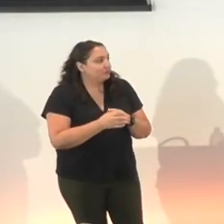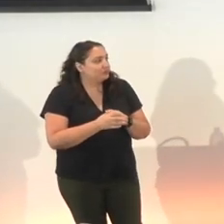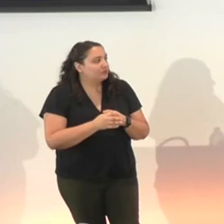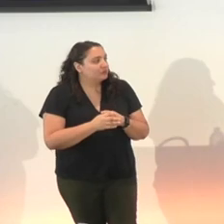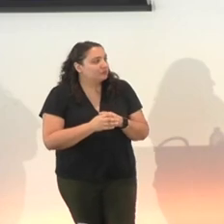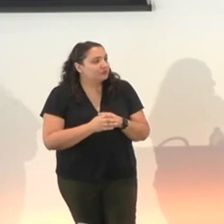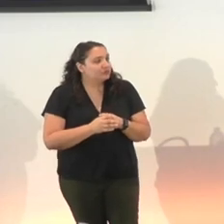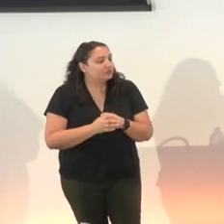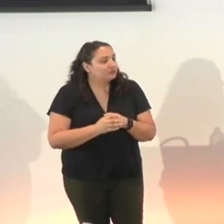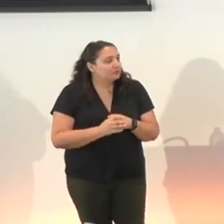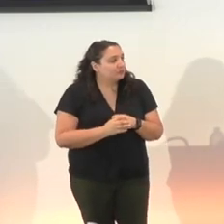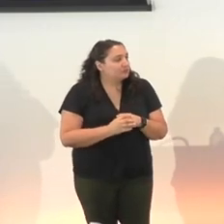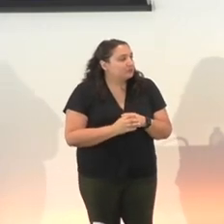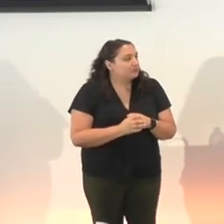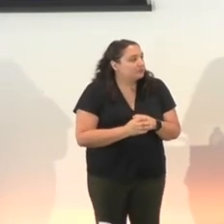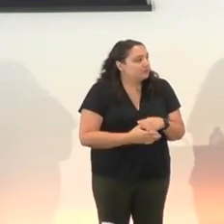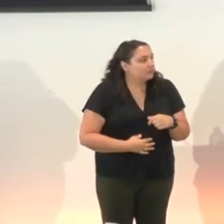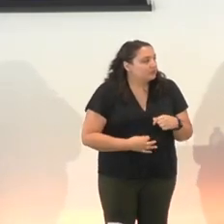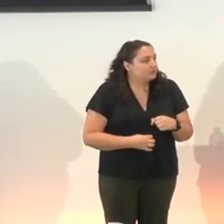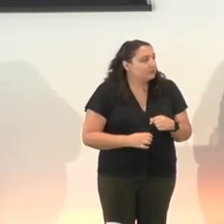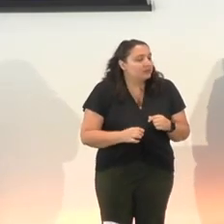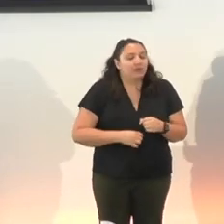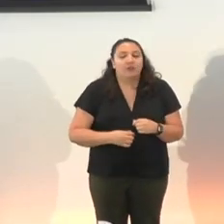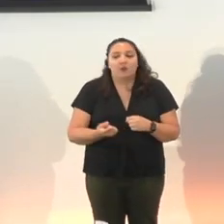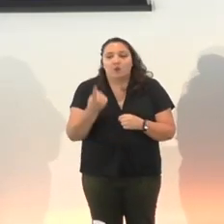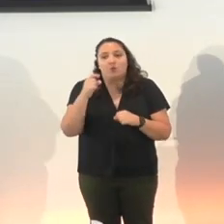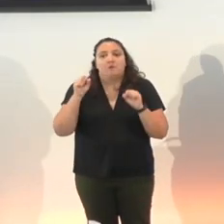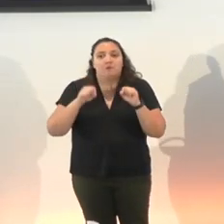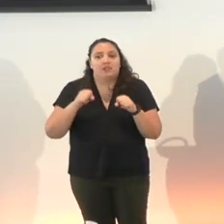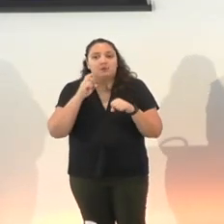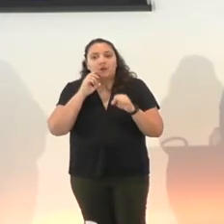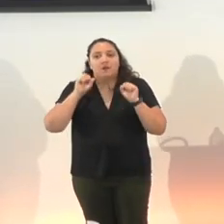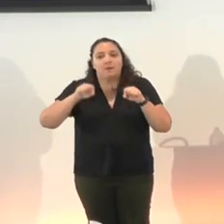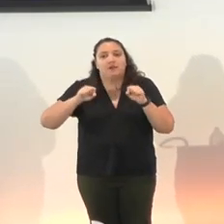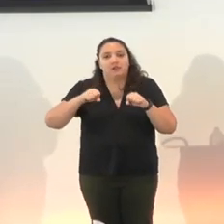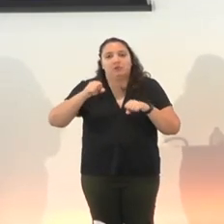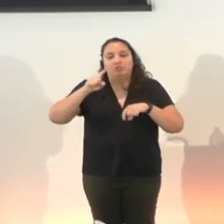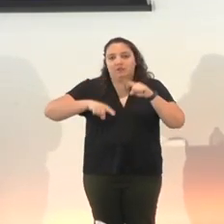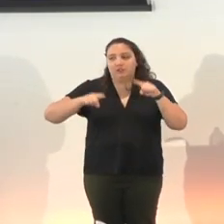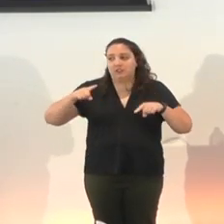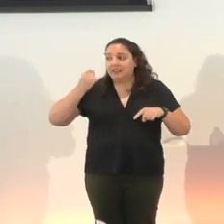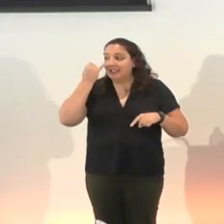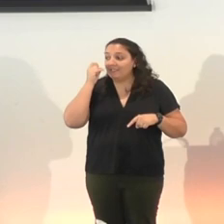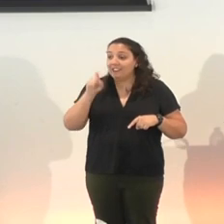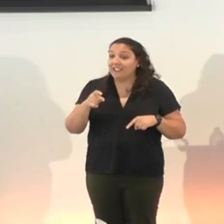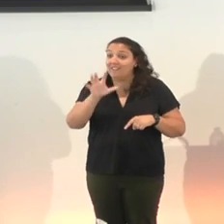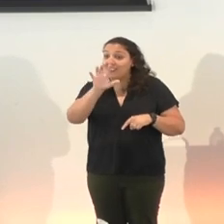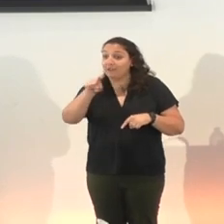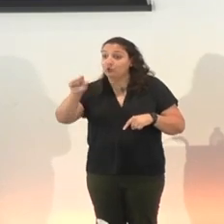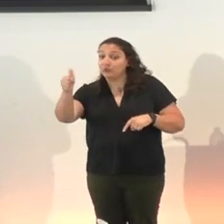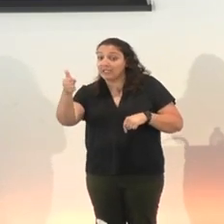me to the project is possible diversification. If you get five to 10, you get that regionally.